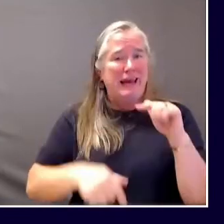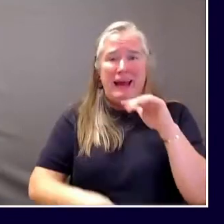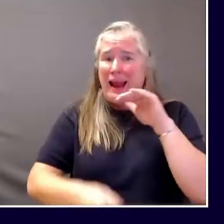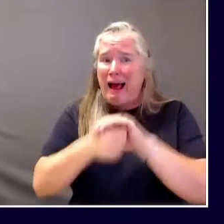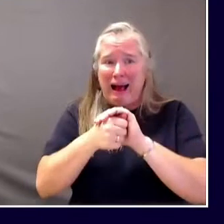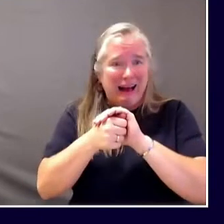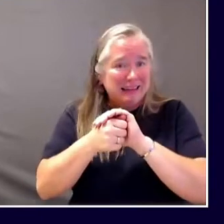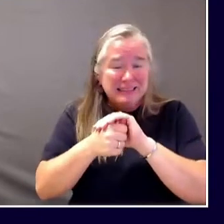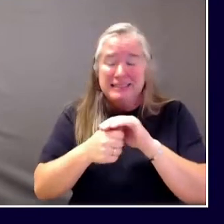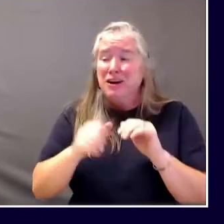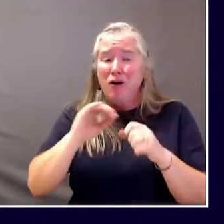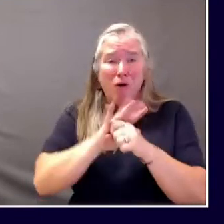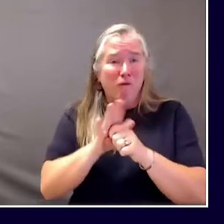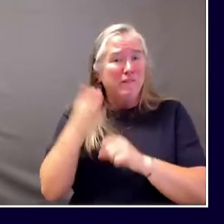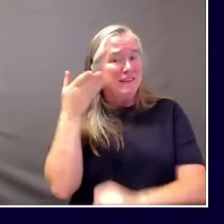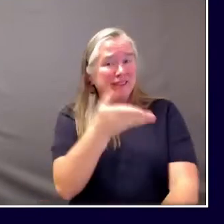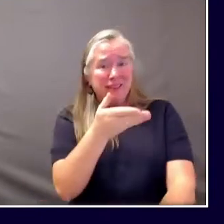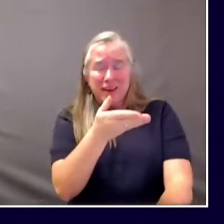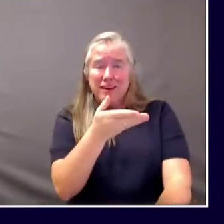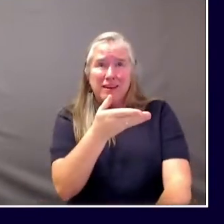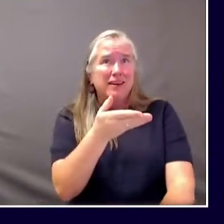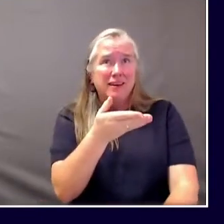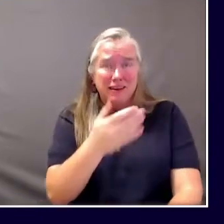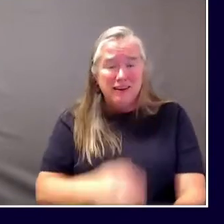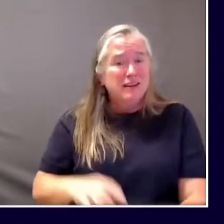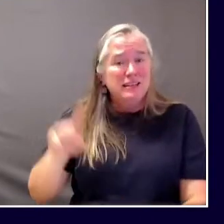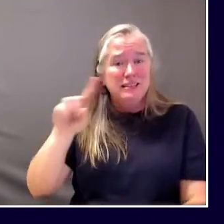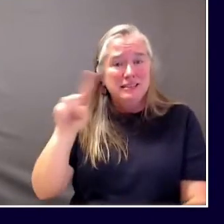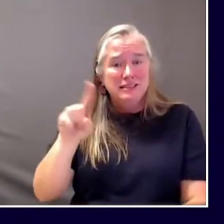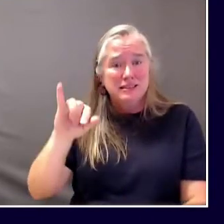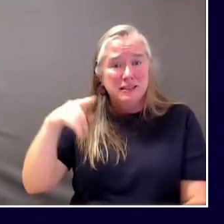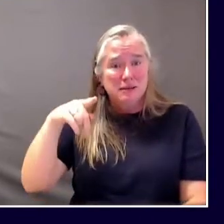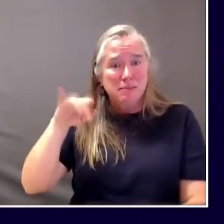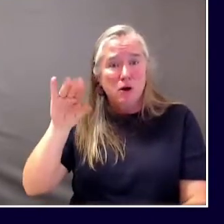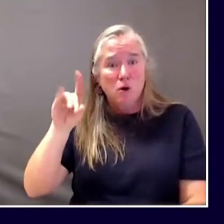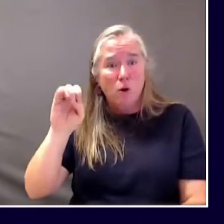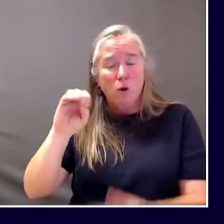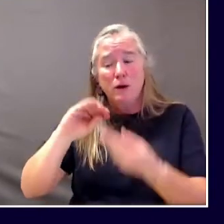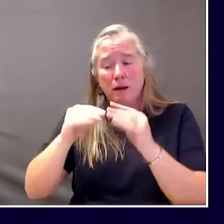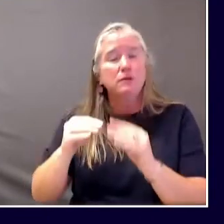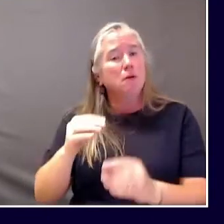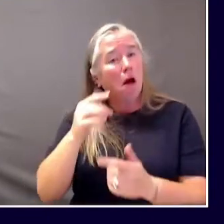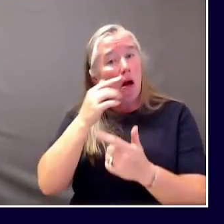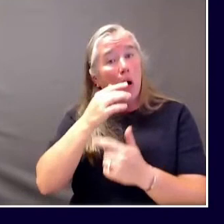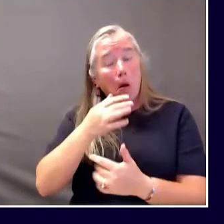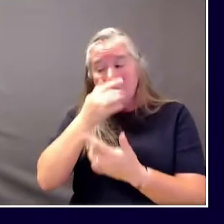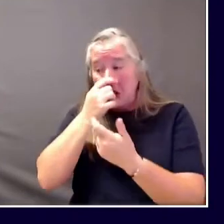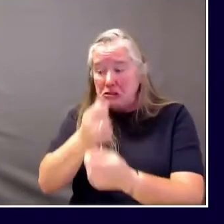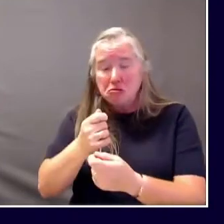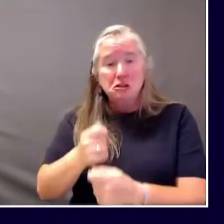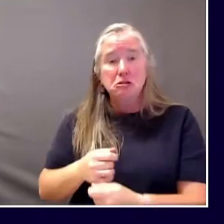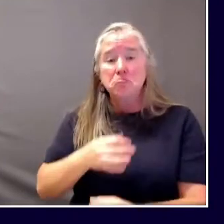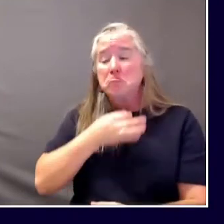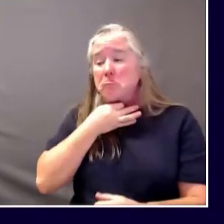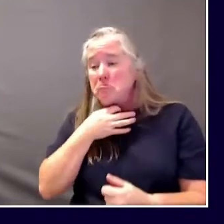zip code every county so while the zip code there are